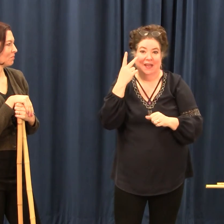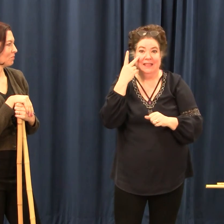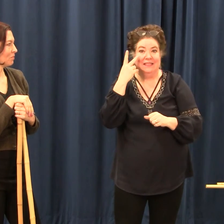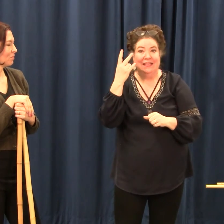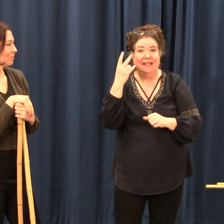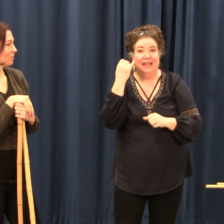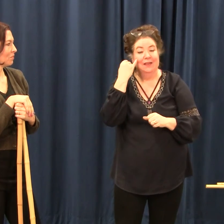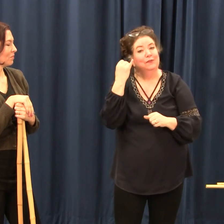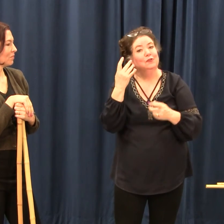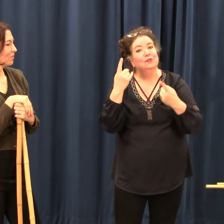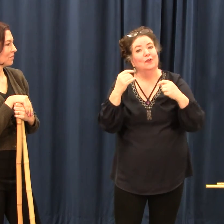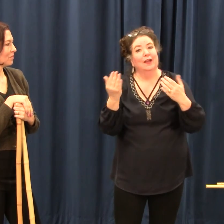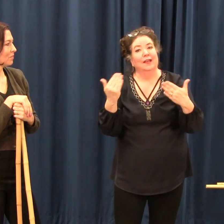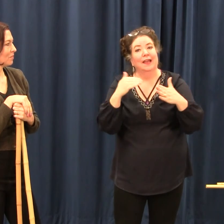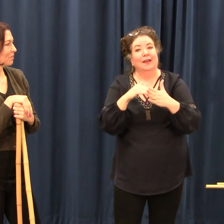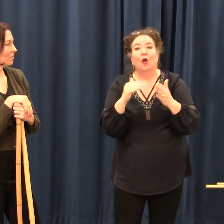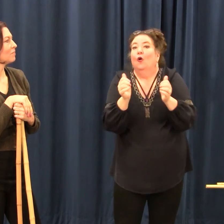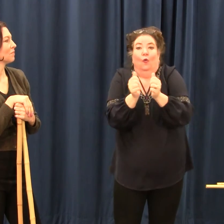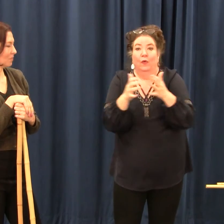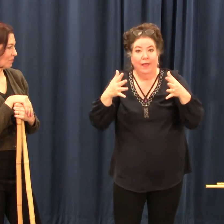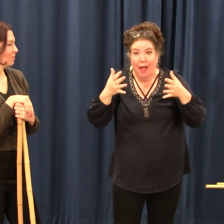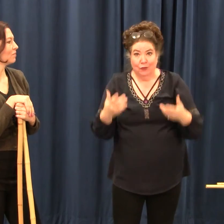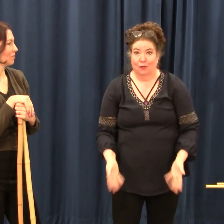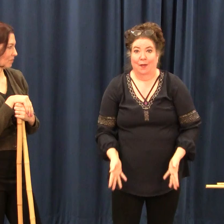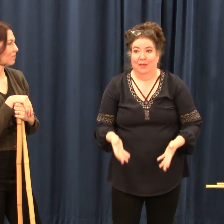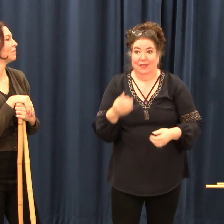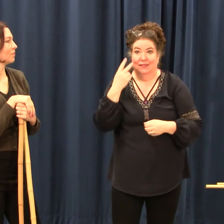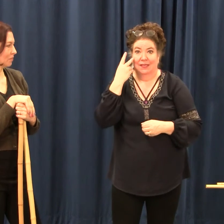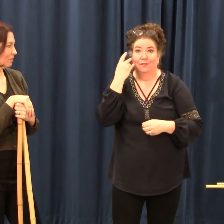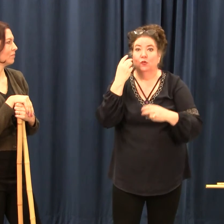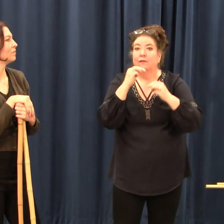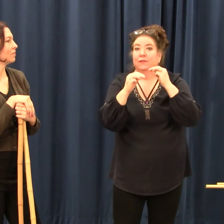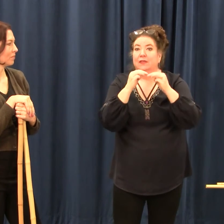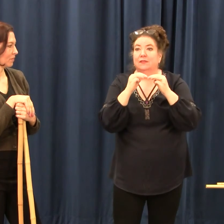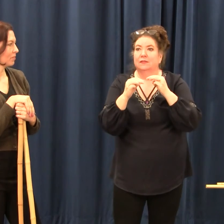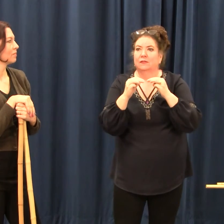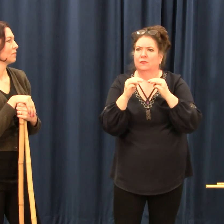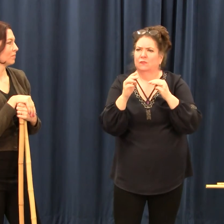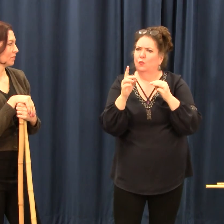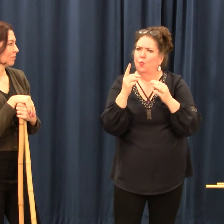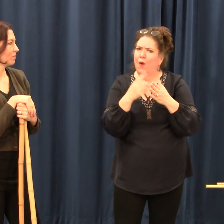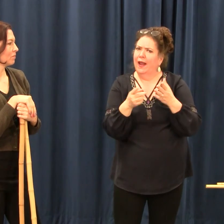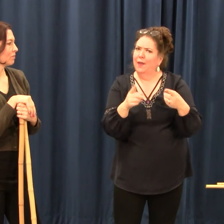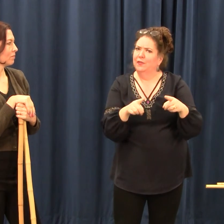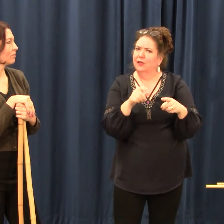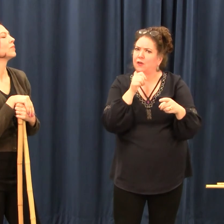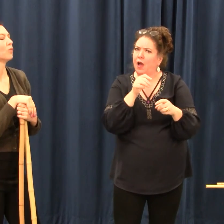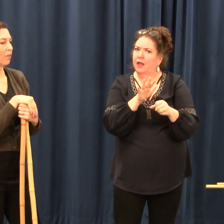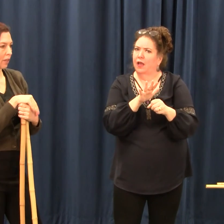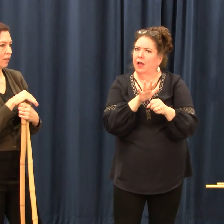and see if you could try it again without dropping it, see if you could fix what happened there - not